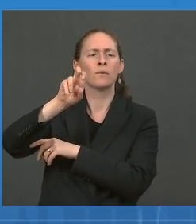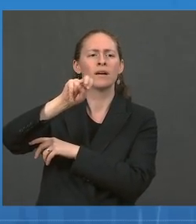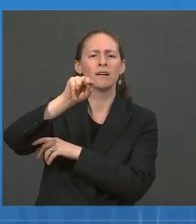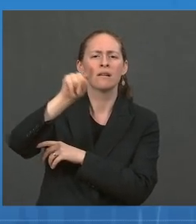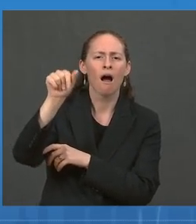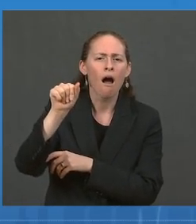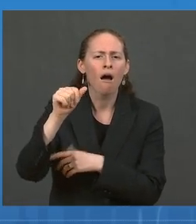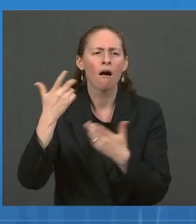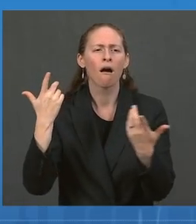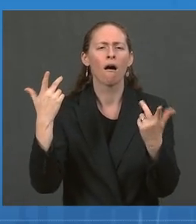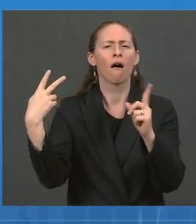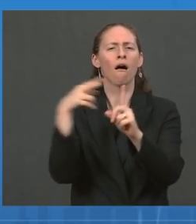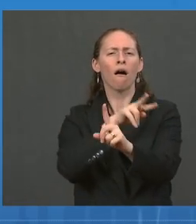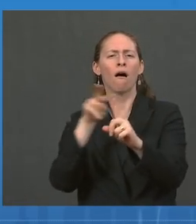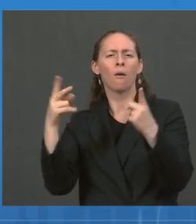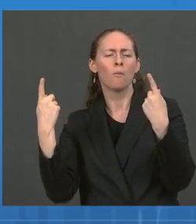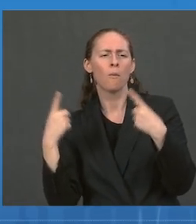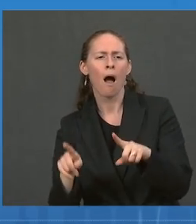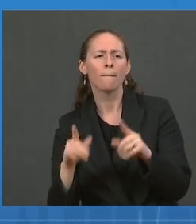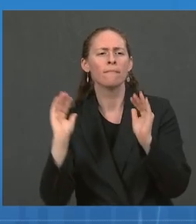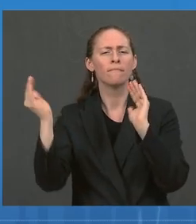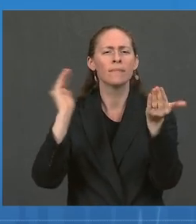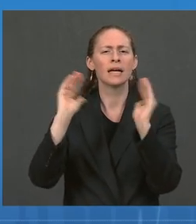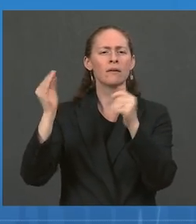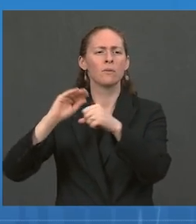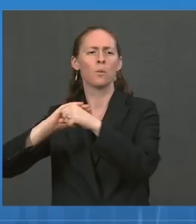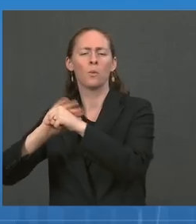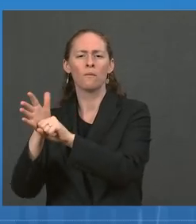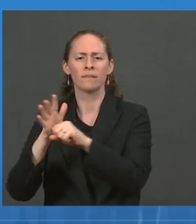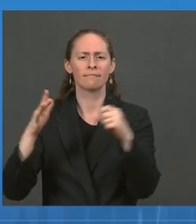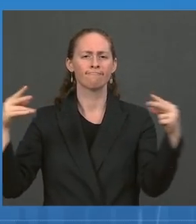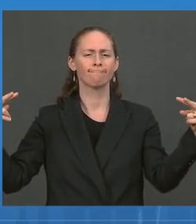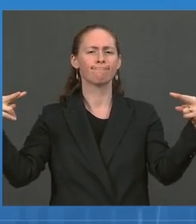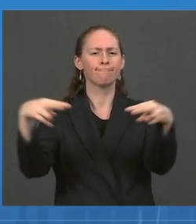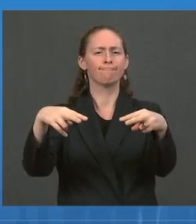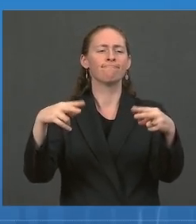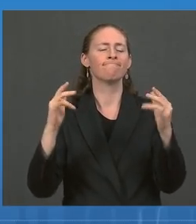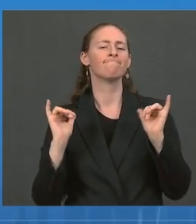which we called "variables." Next slide. And if you look at the slide